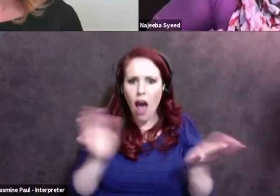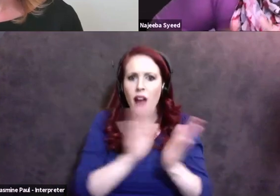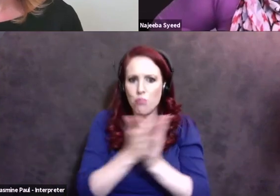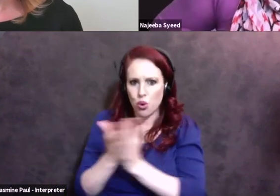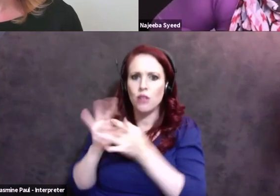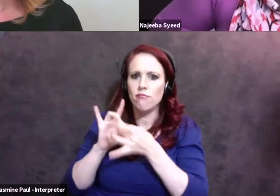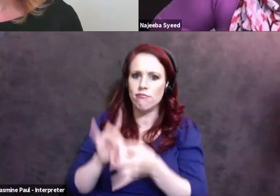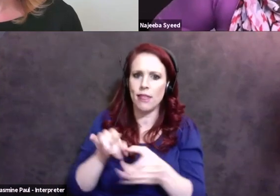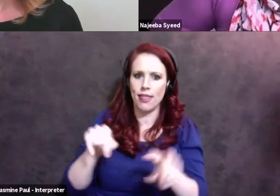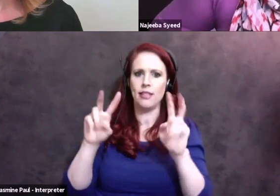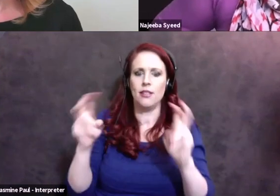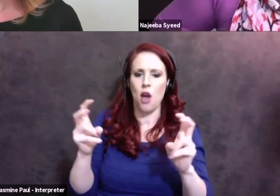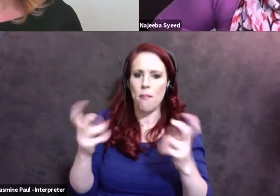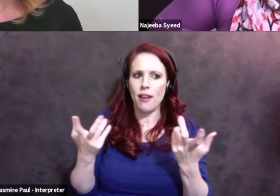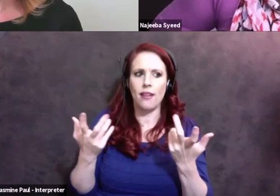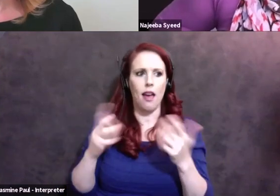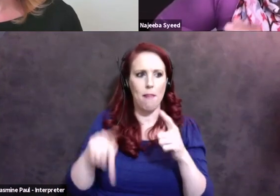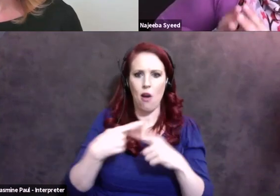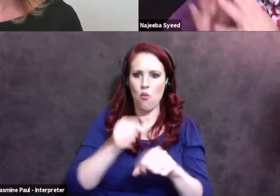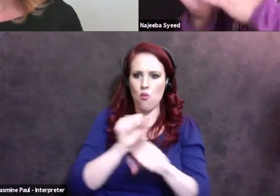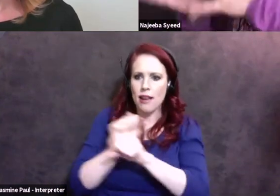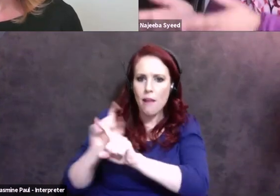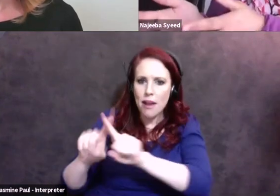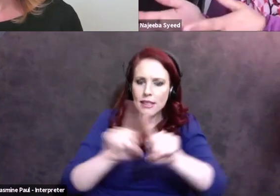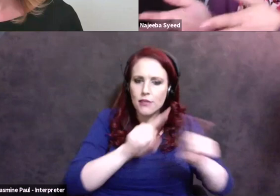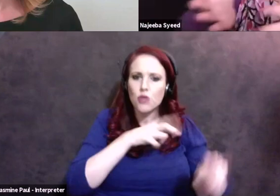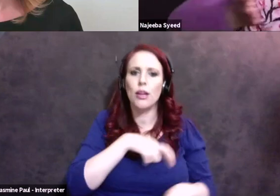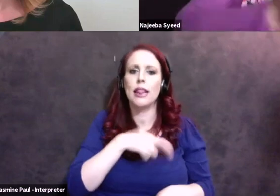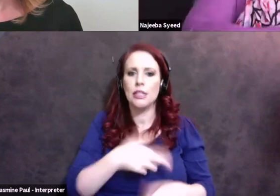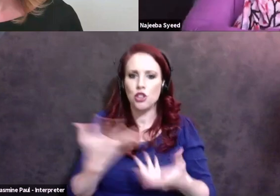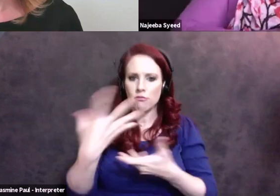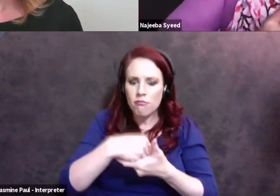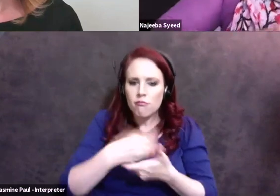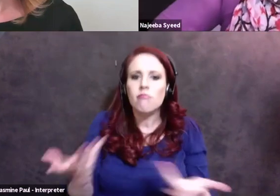about working across religious traditions both in religious settings but also in settings